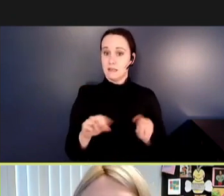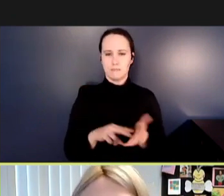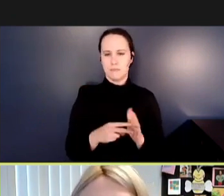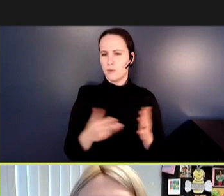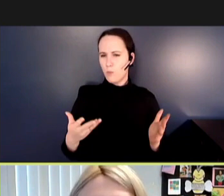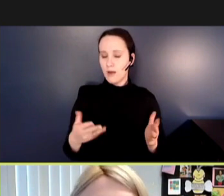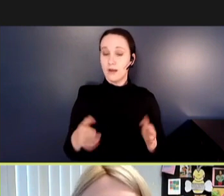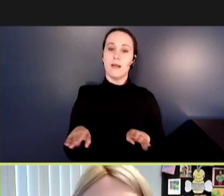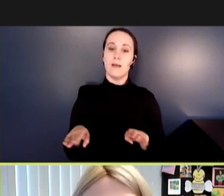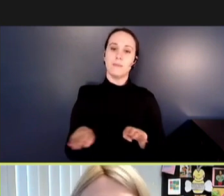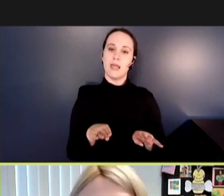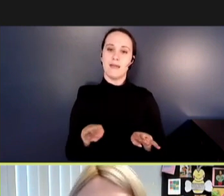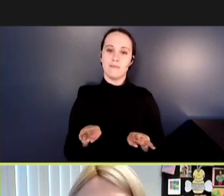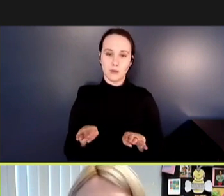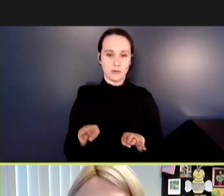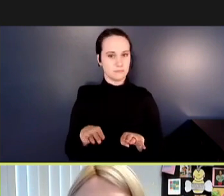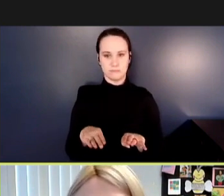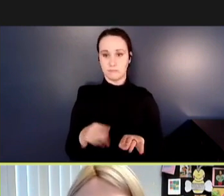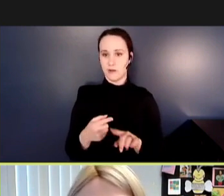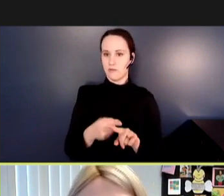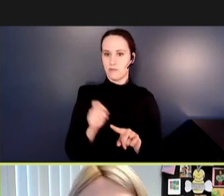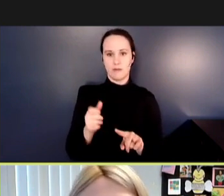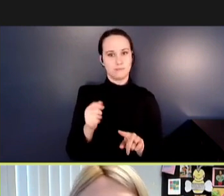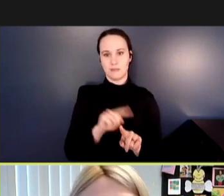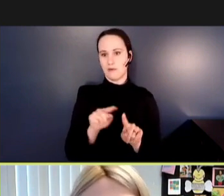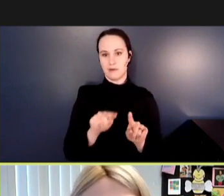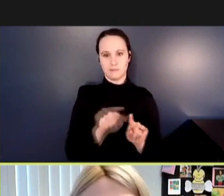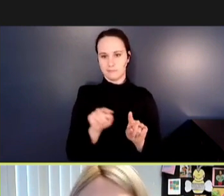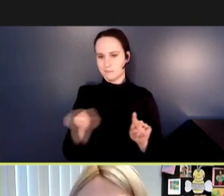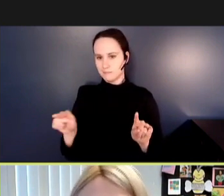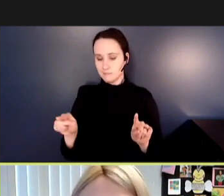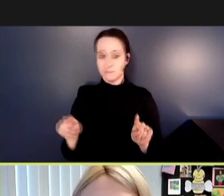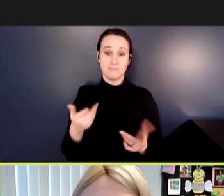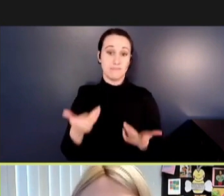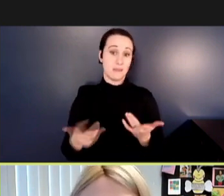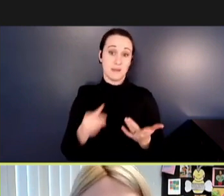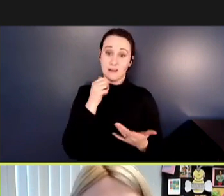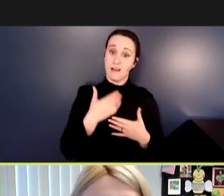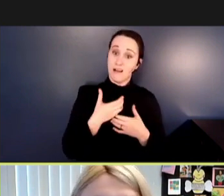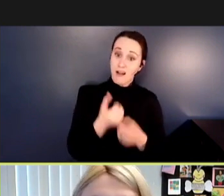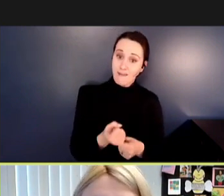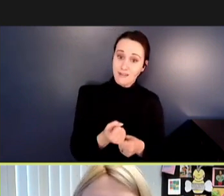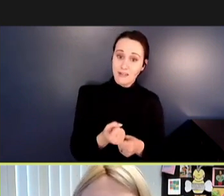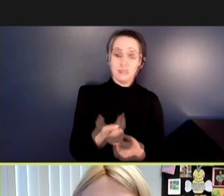is influenced by a number of factors, including confidence, complacency, and convenience. And